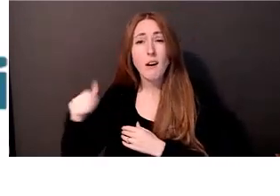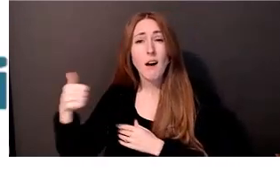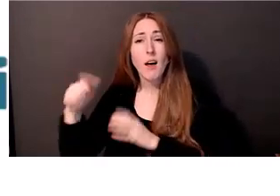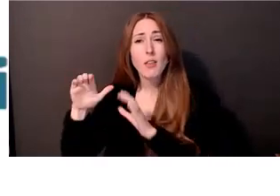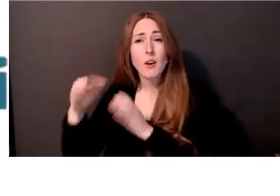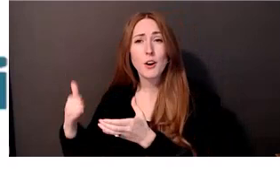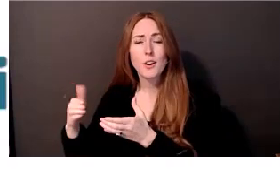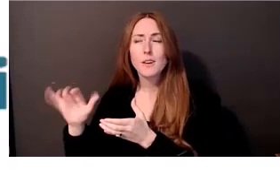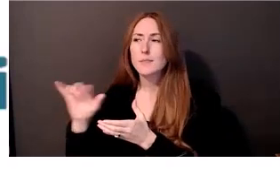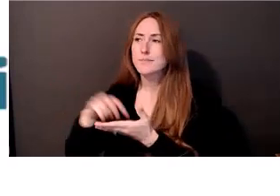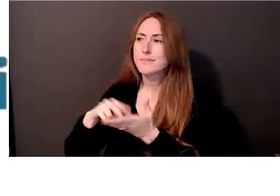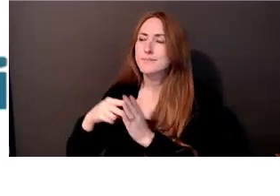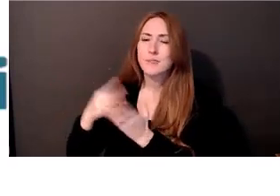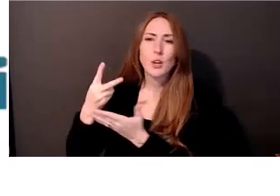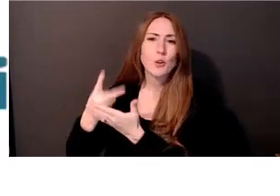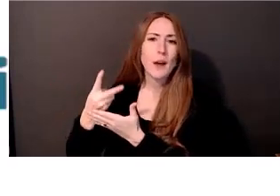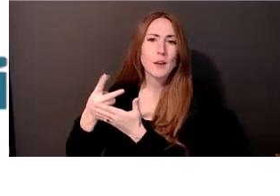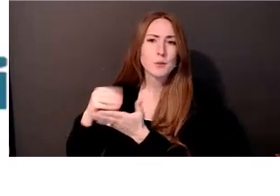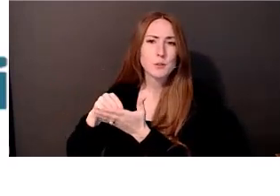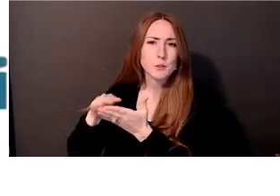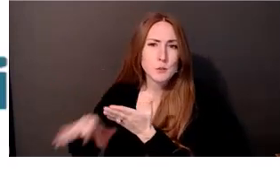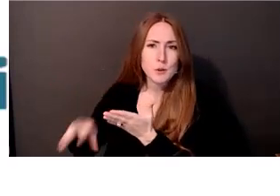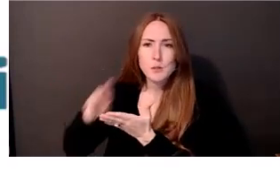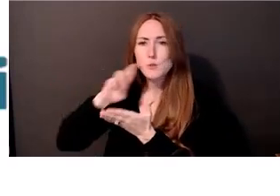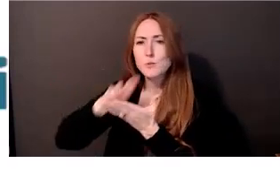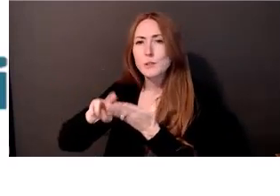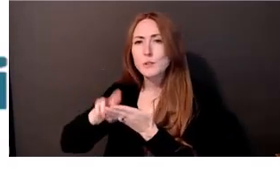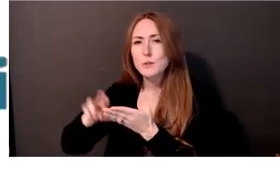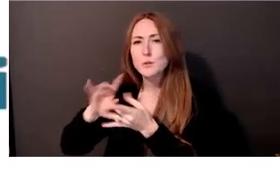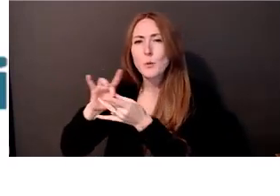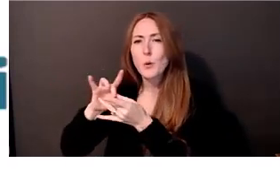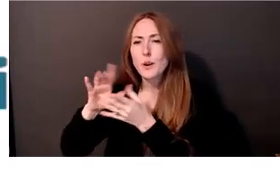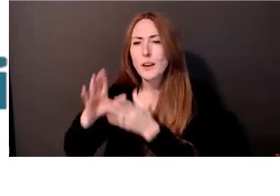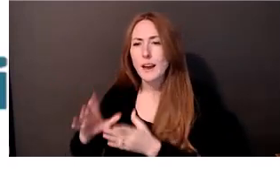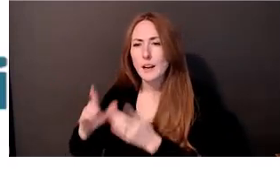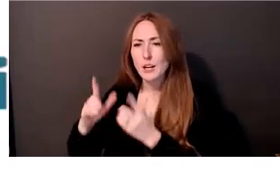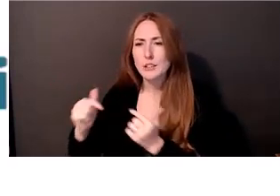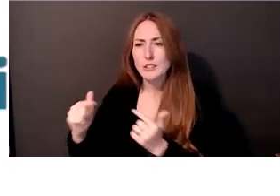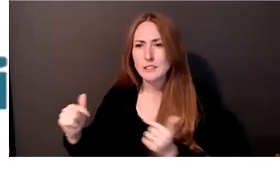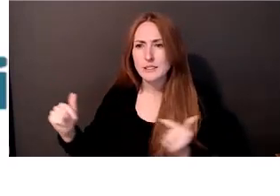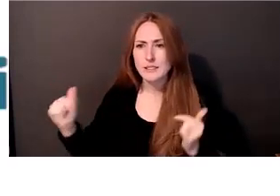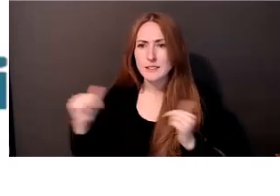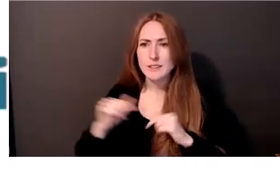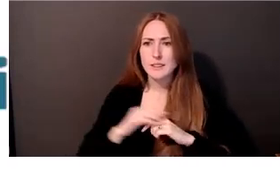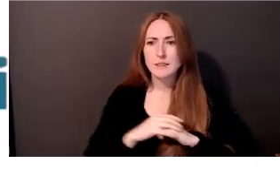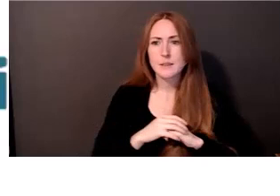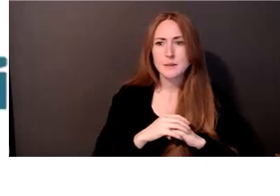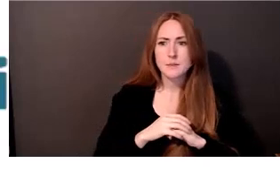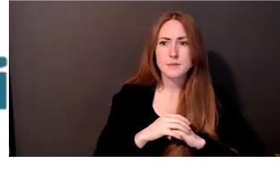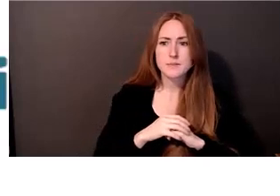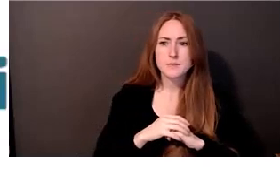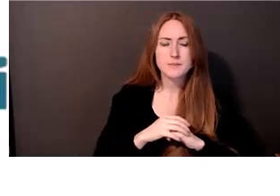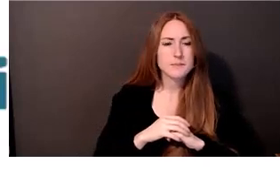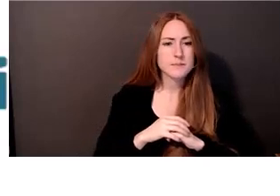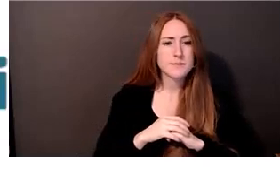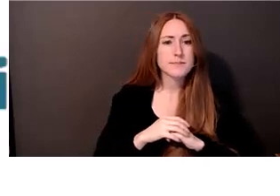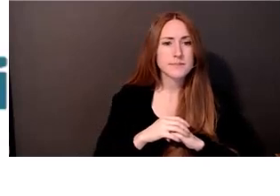and those type of professions. So they're mainly clinician. And the one who identified themselves